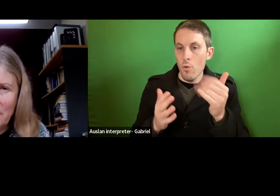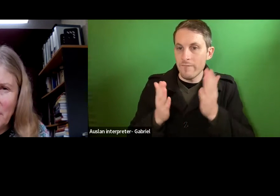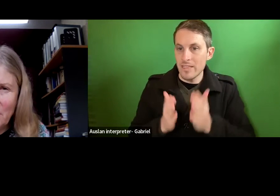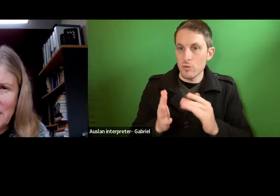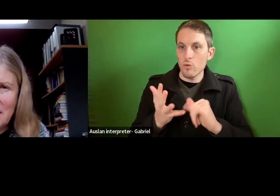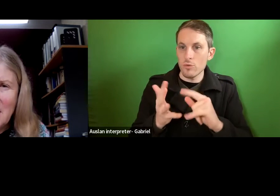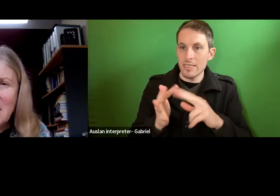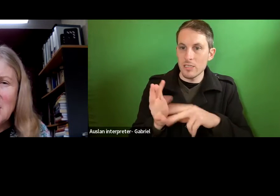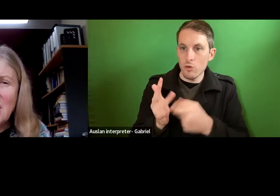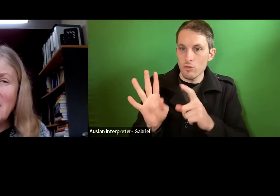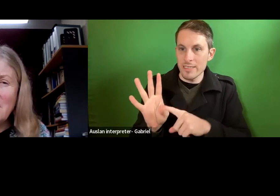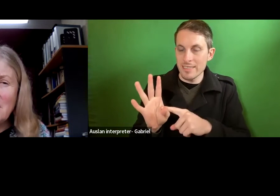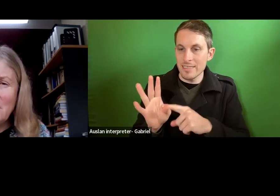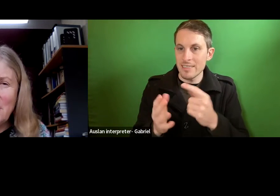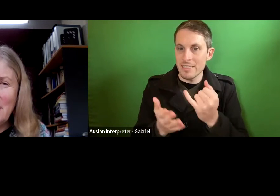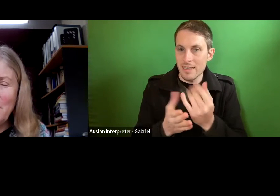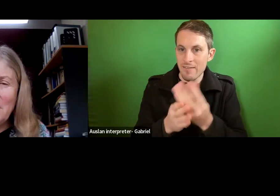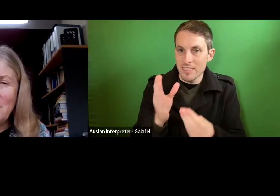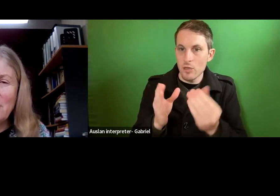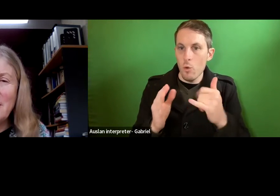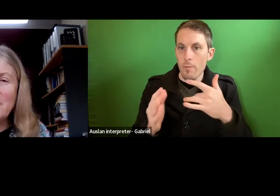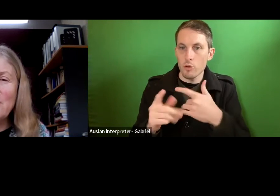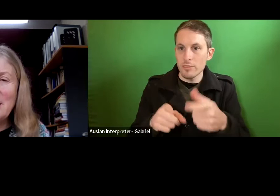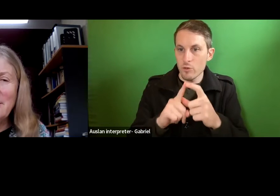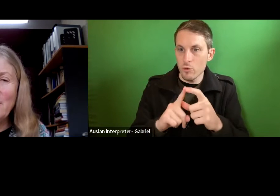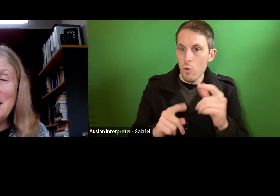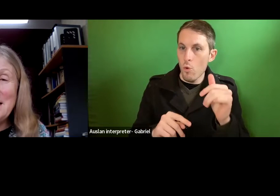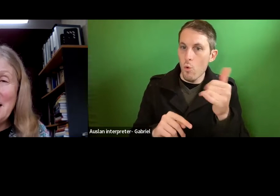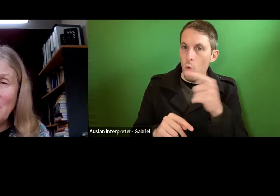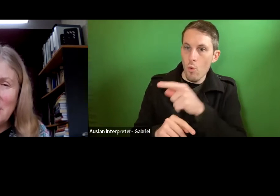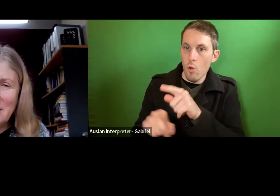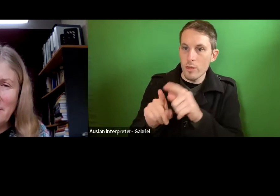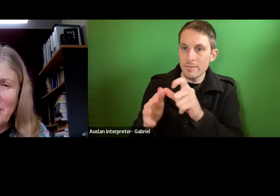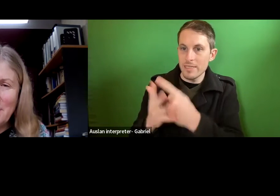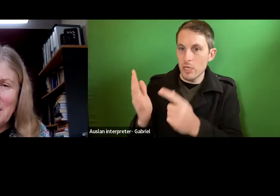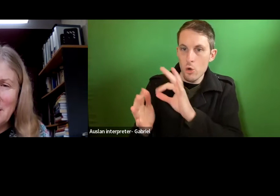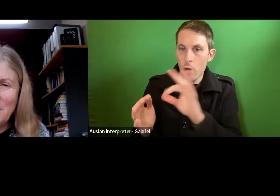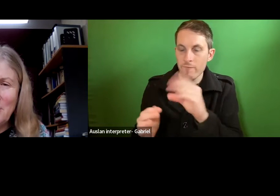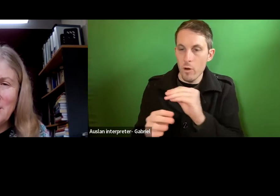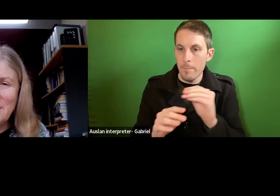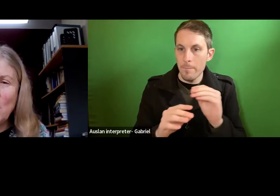difficulties. Neither do they appear to derive directly from inadequate environmental experiences